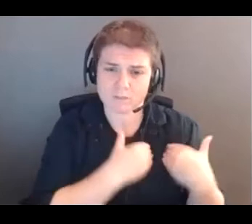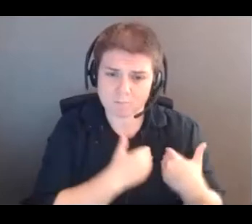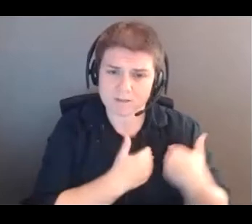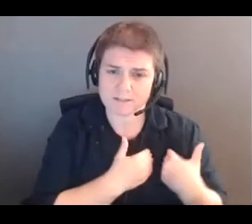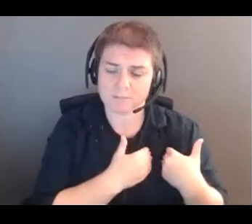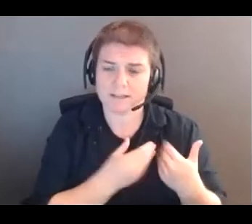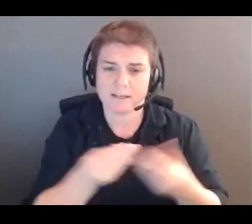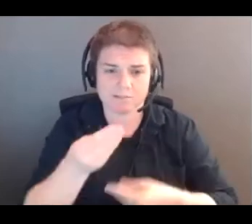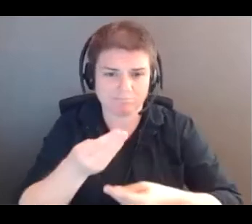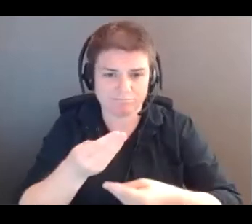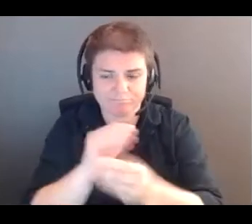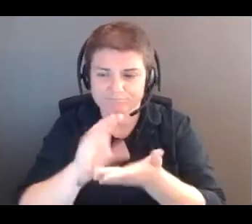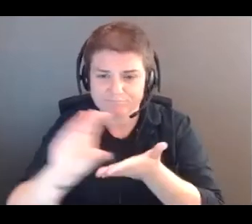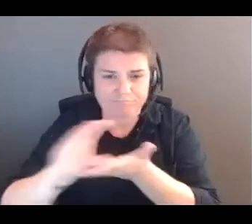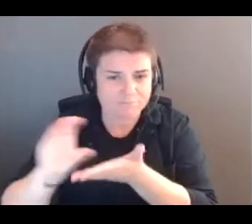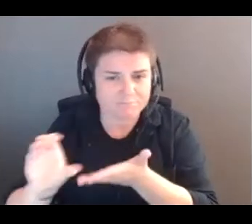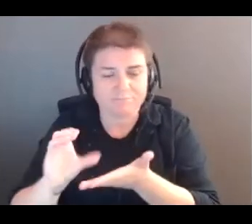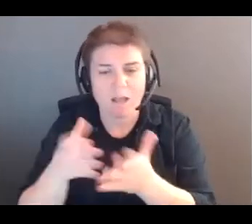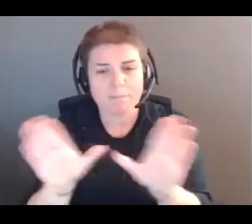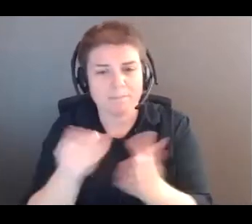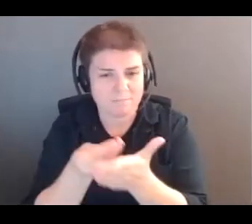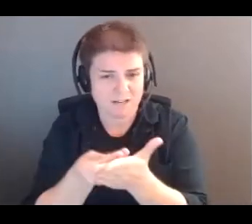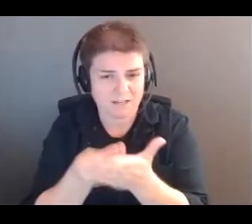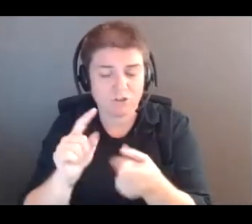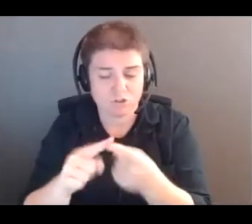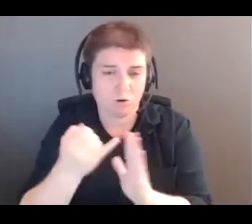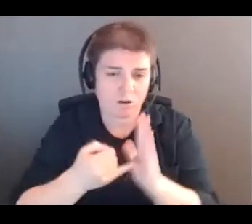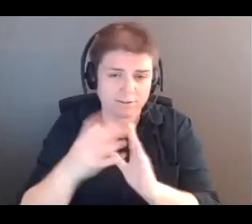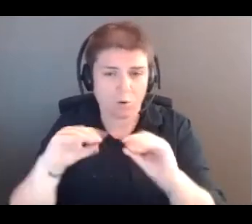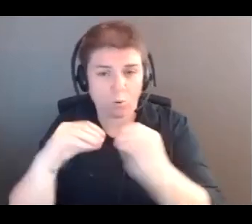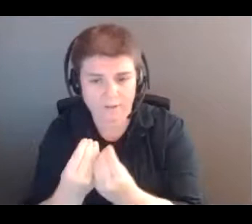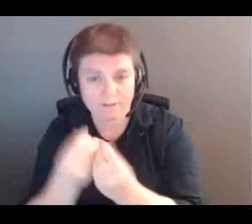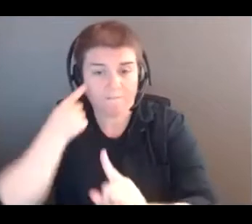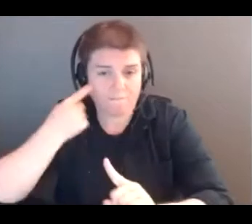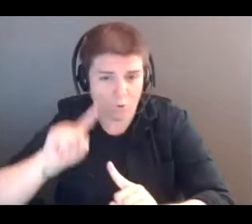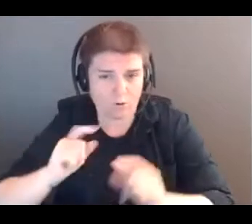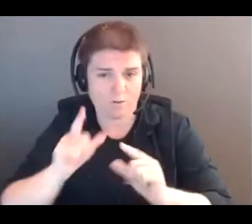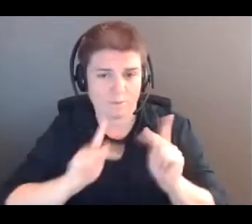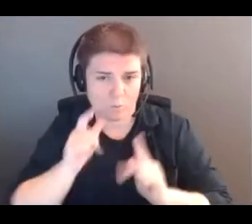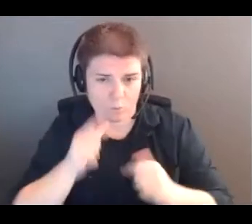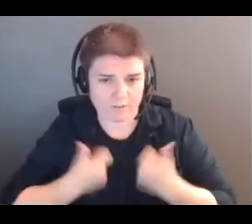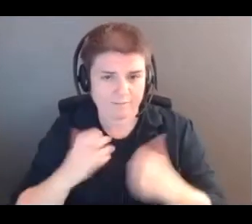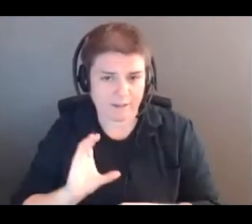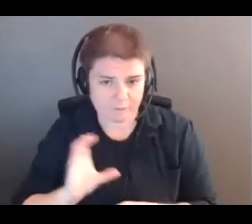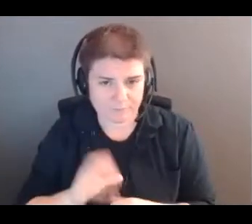dollars to artists and organizations on behalf of the citizens of Calgary. The assessment